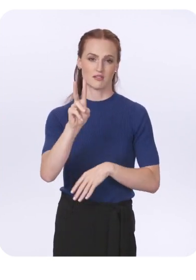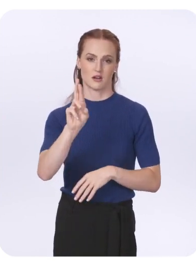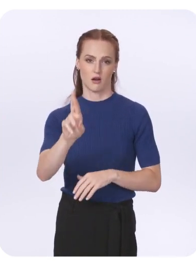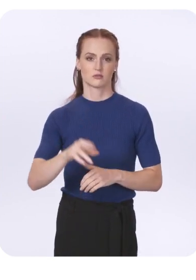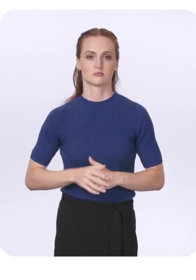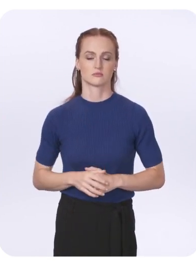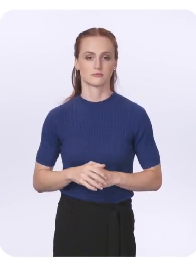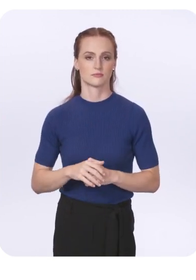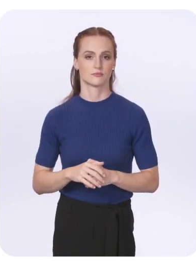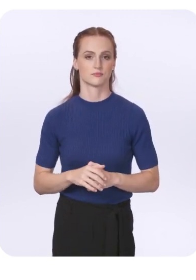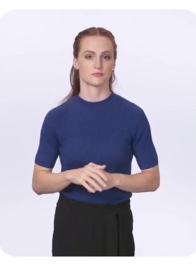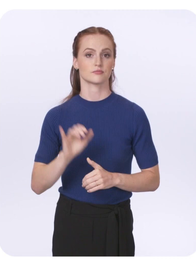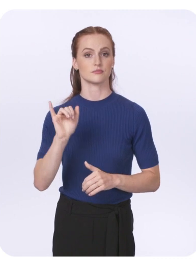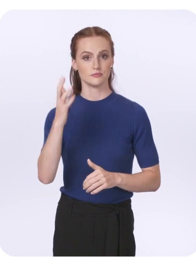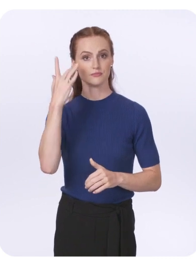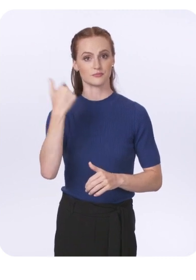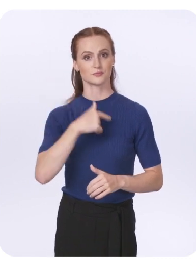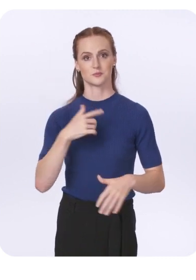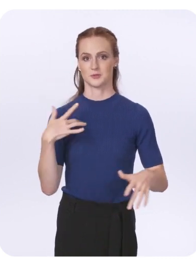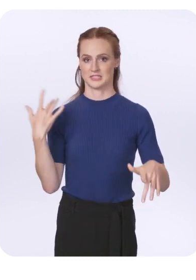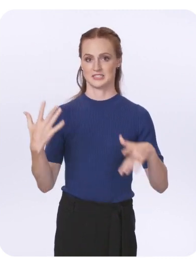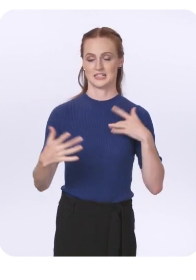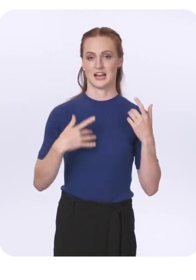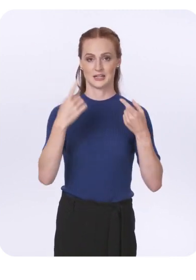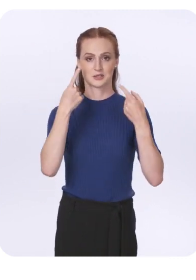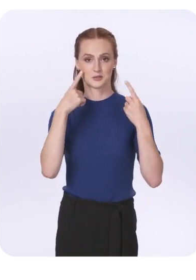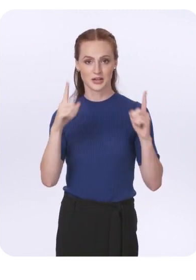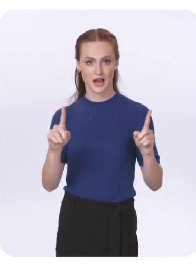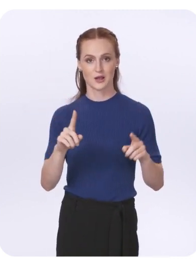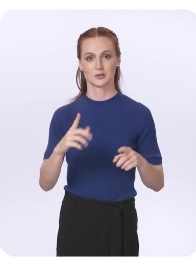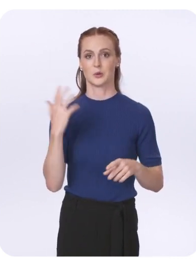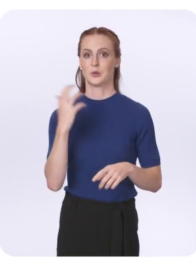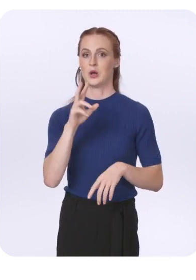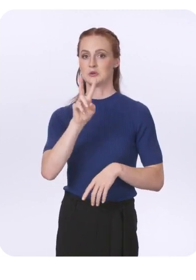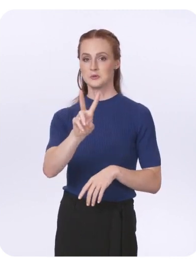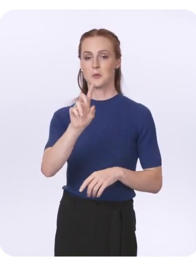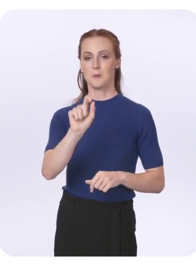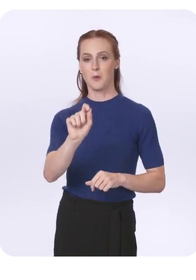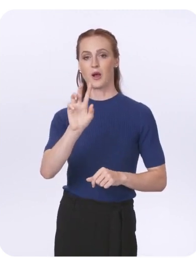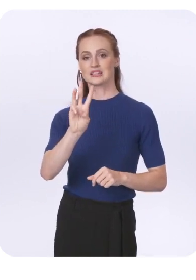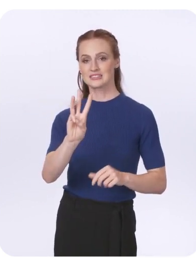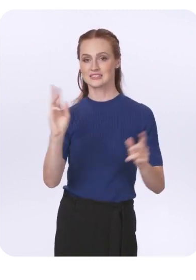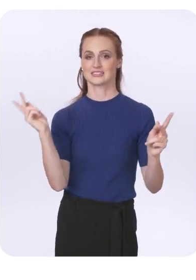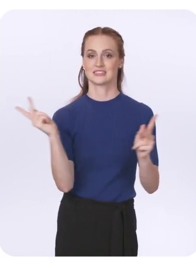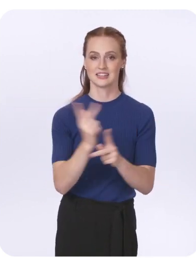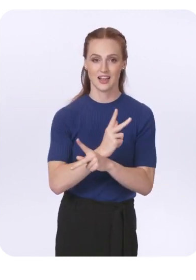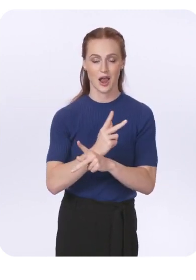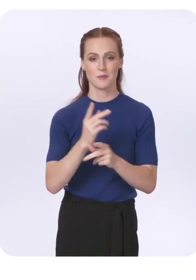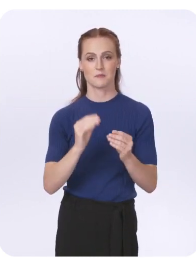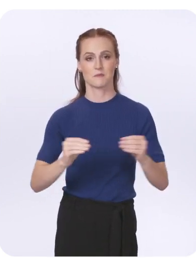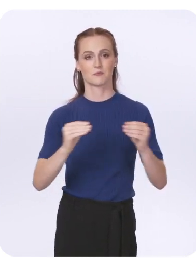And that is why we’re extremely excited to announce a whopping 2.6x faster GPU